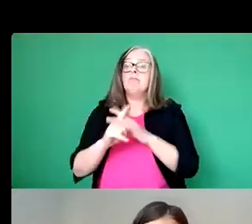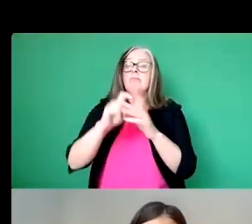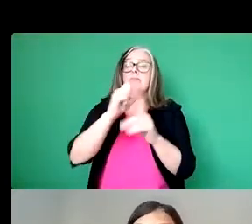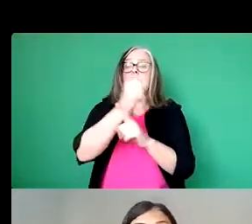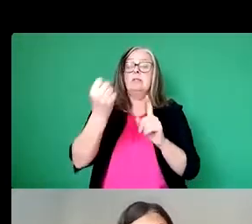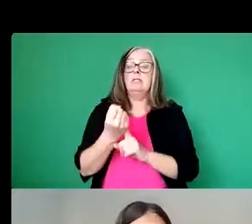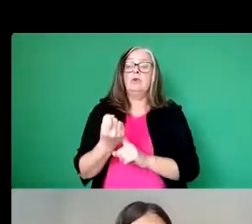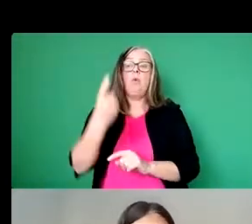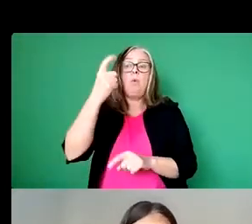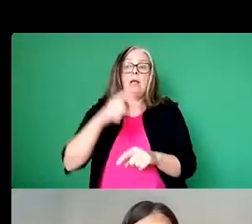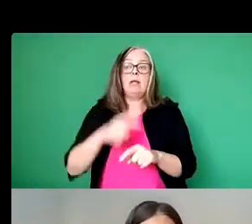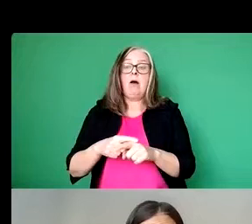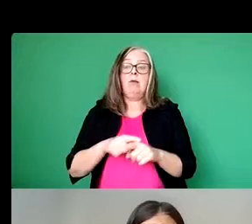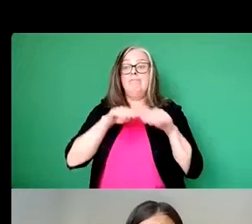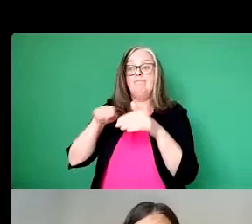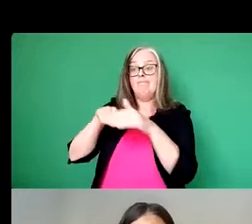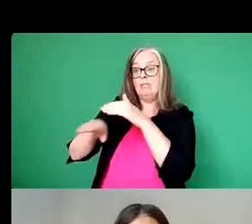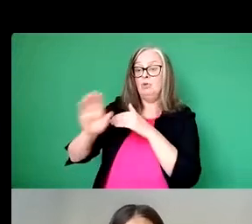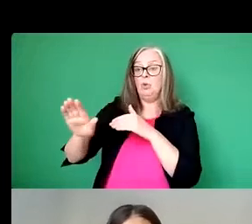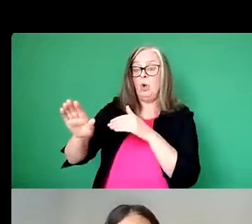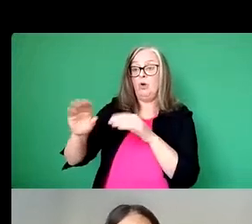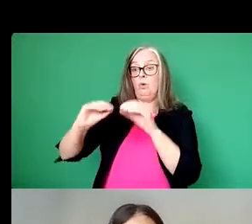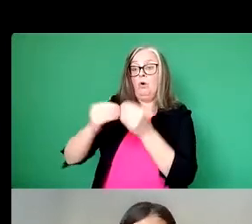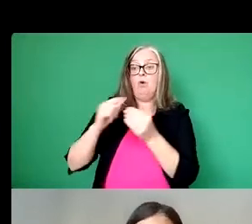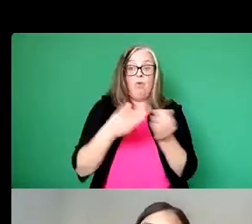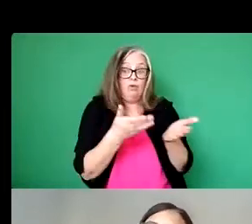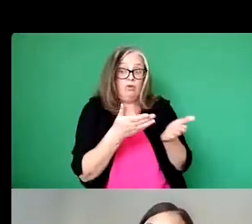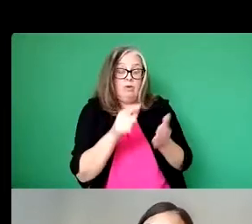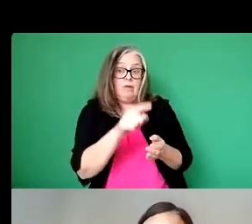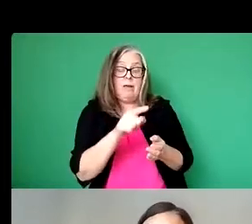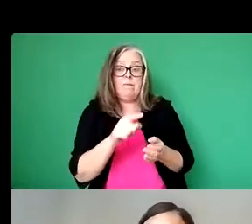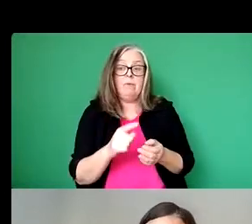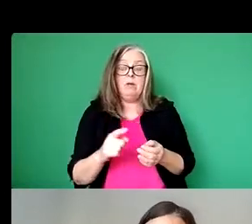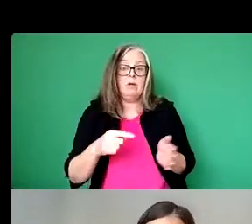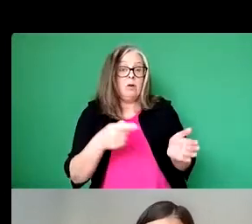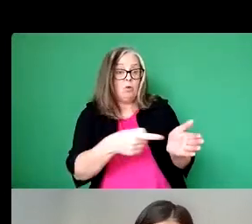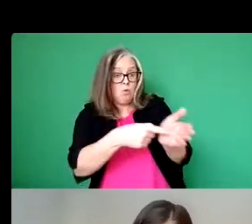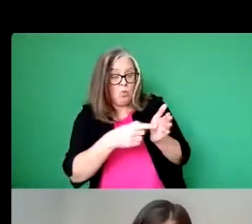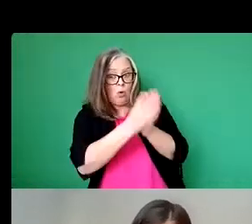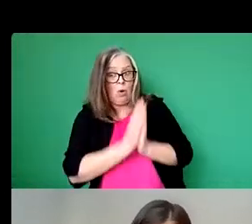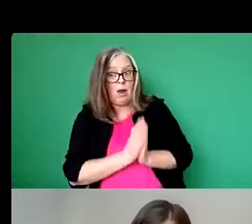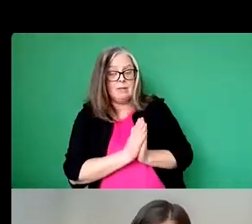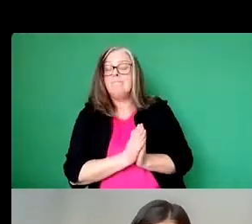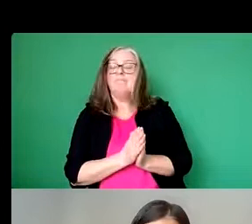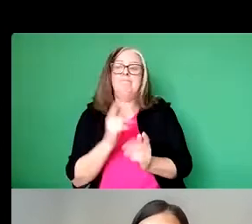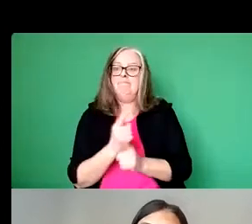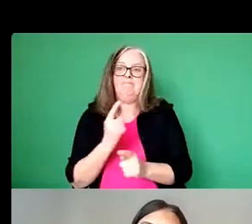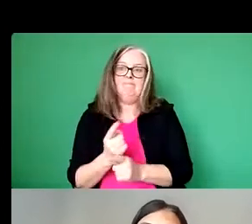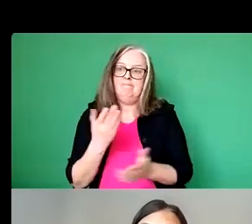service relationship with a patron the request for documentation may not be reasonable and lastly